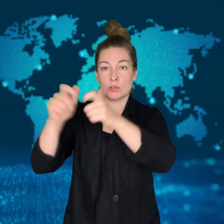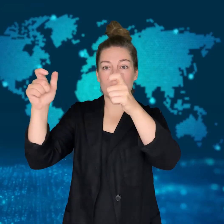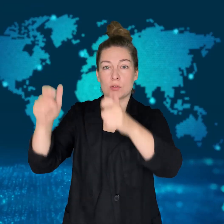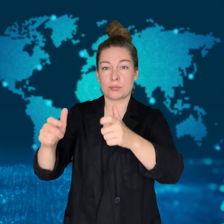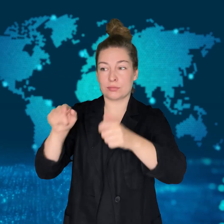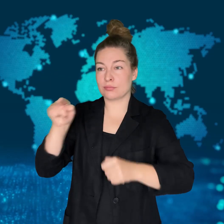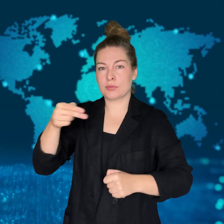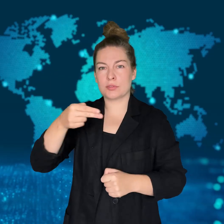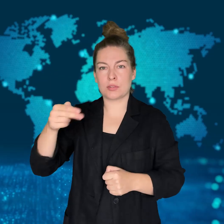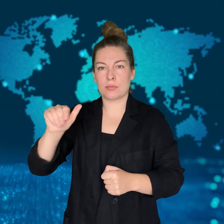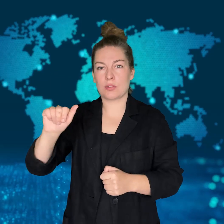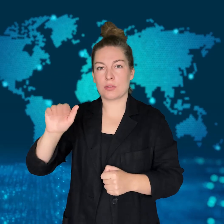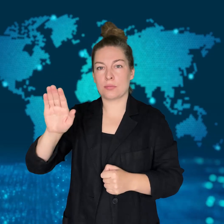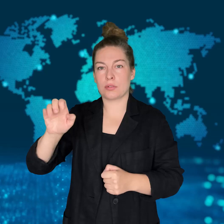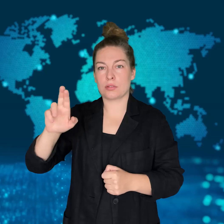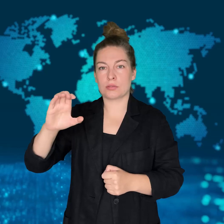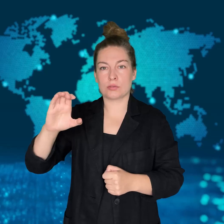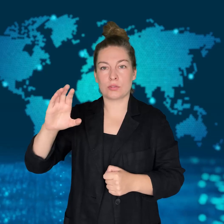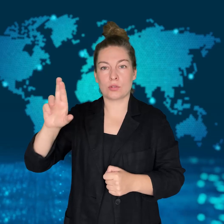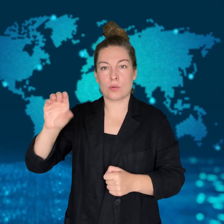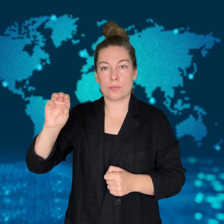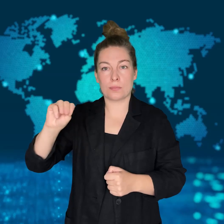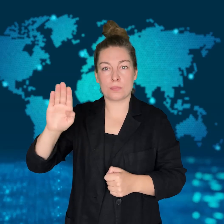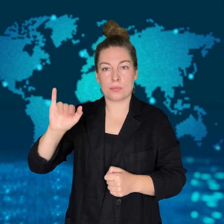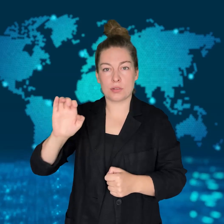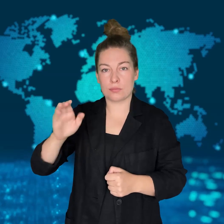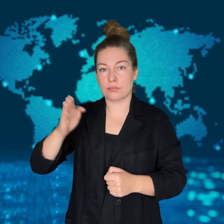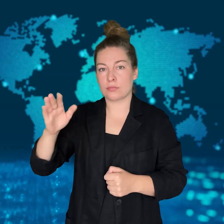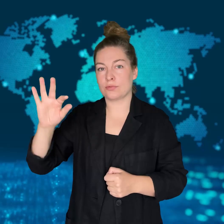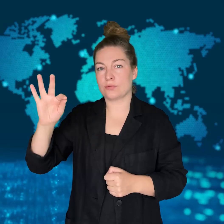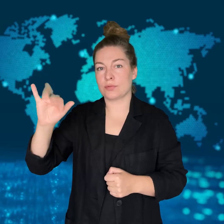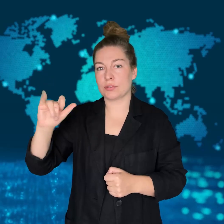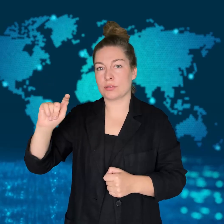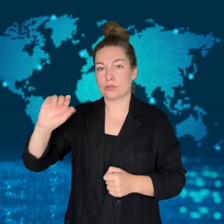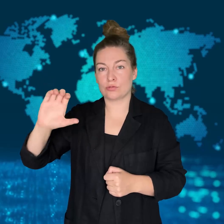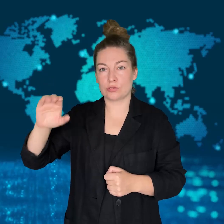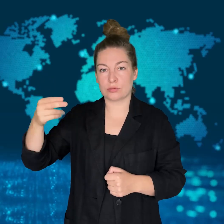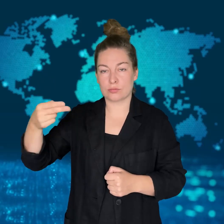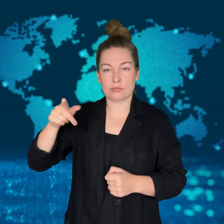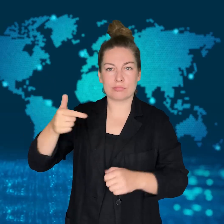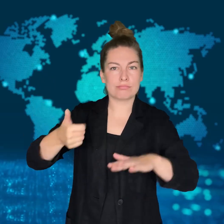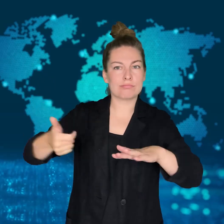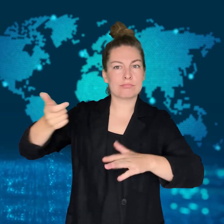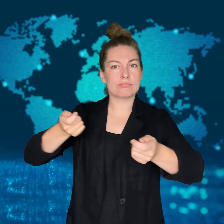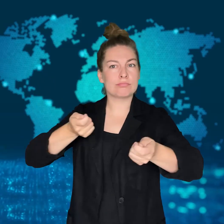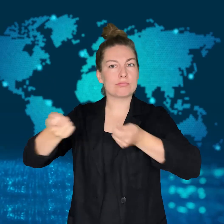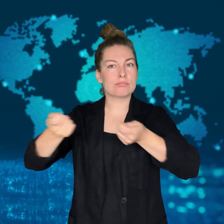[MONIKA]: A former CEO of Abercrombie & Fitch has been